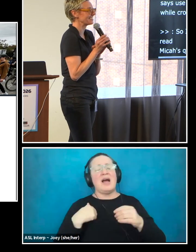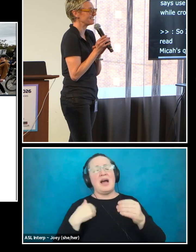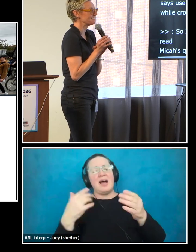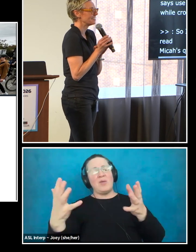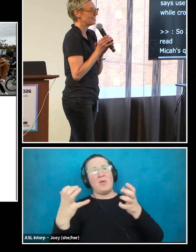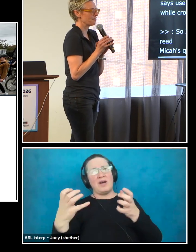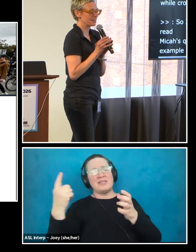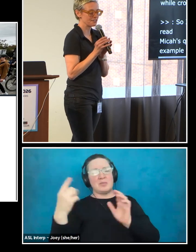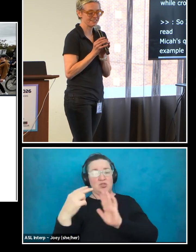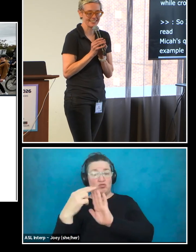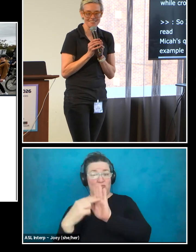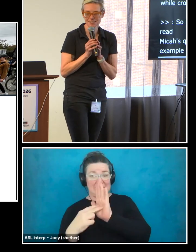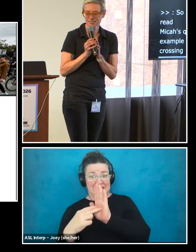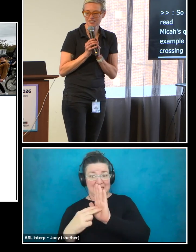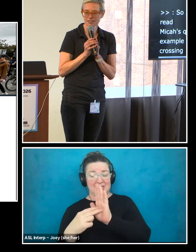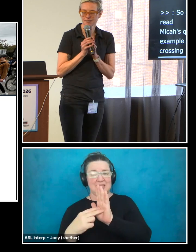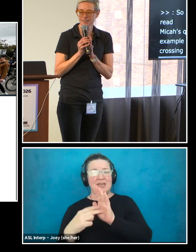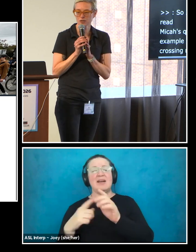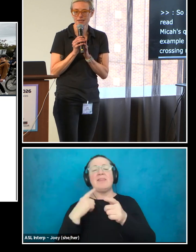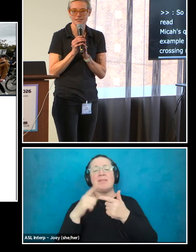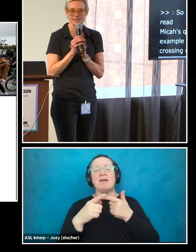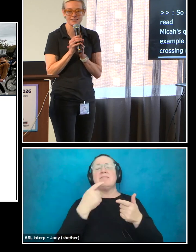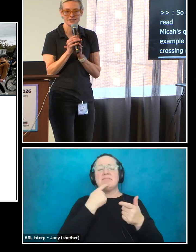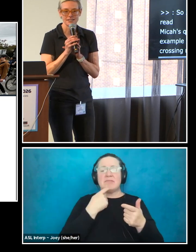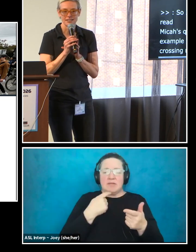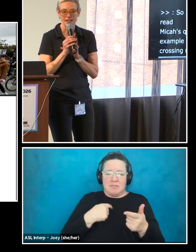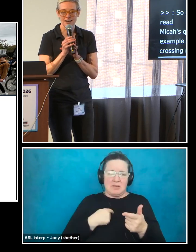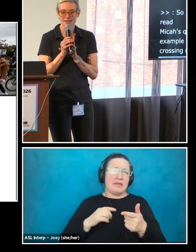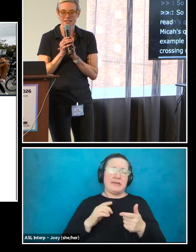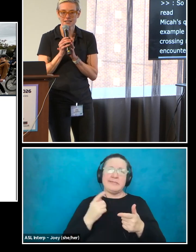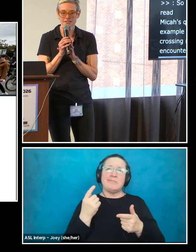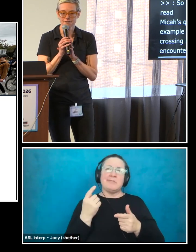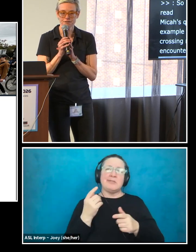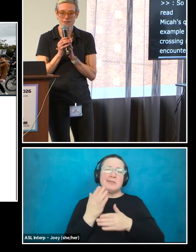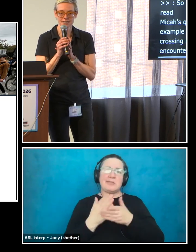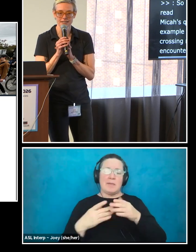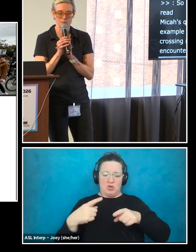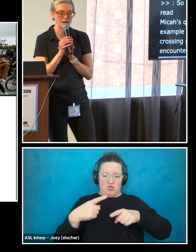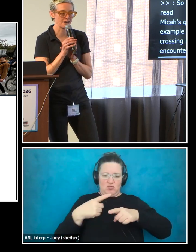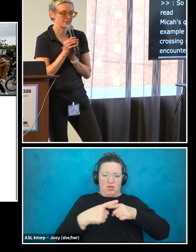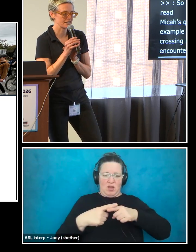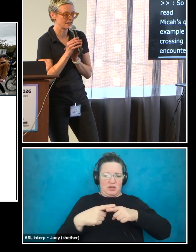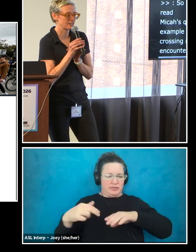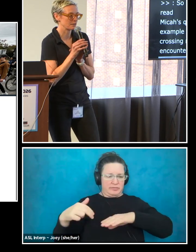you or that you encounter on a regular basis uh that doesn't feel like it's prioritizing the